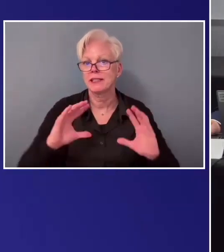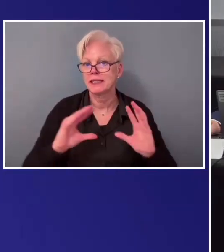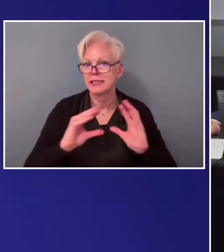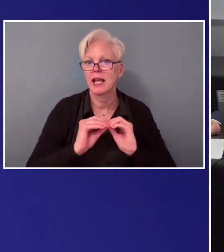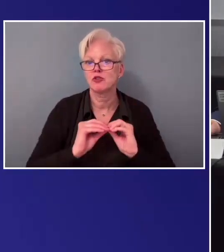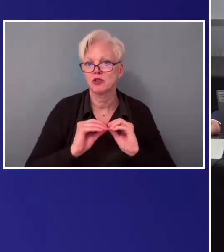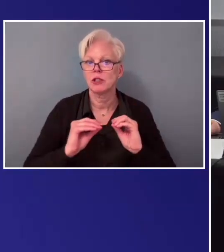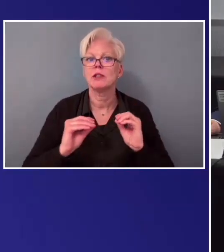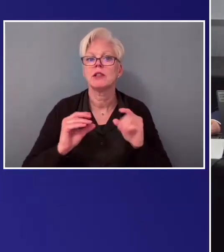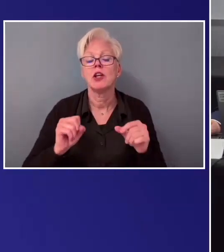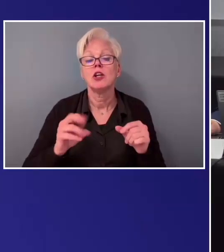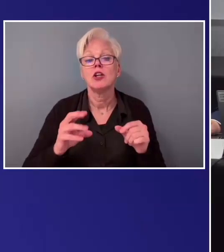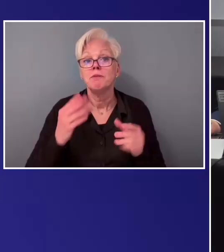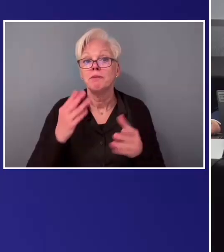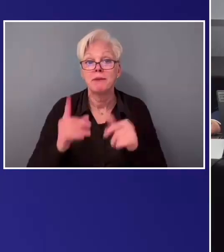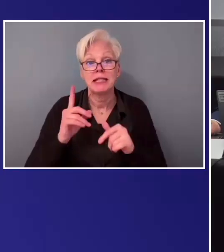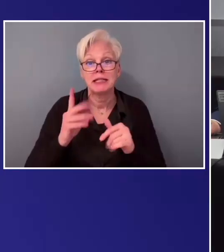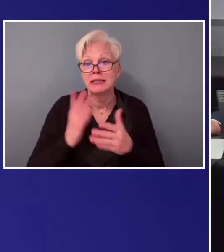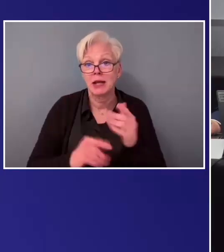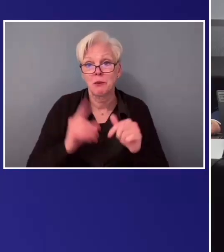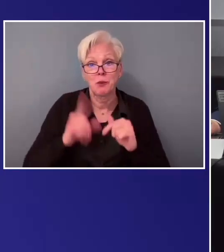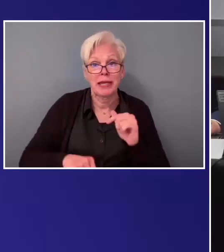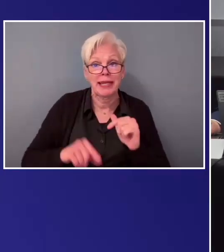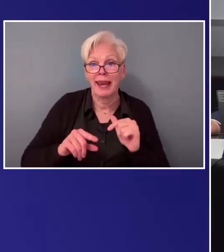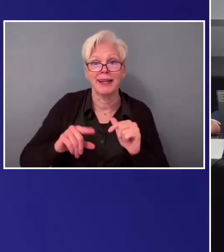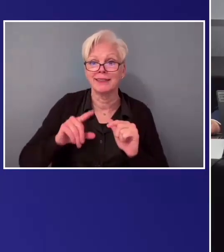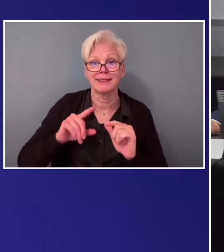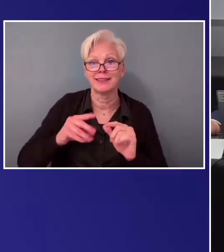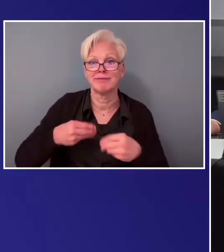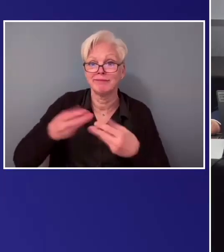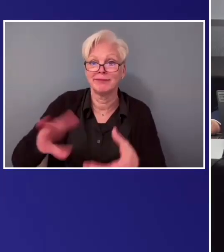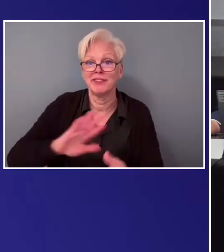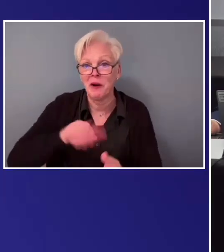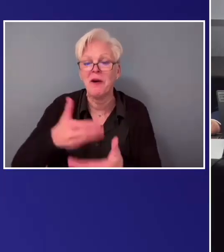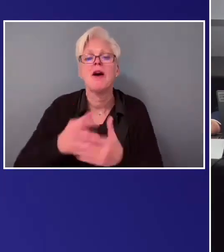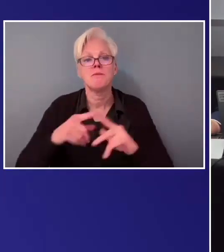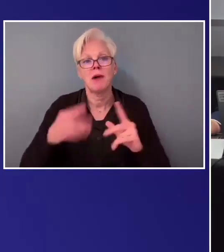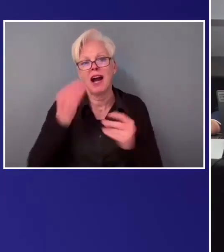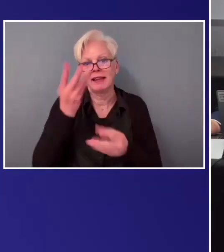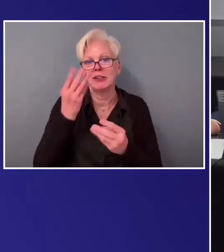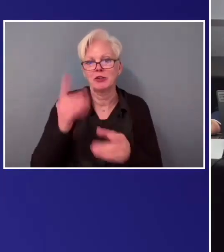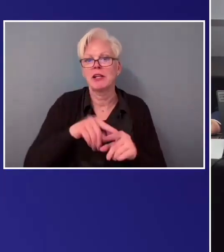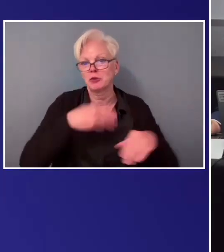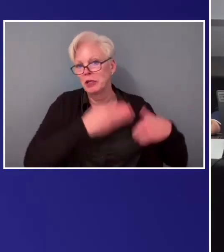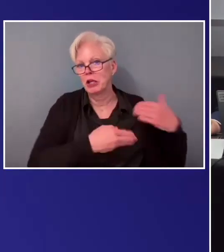There may be some that we can't fulfill, but we will do our best and I'll give you guys updates as we go along this week.